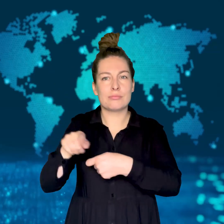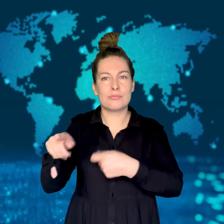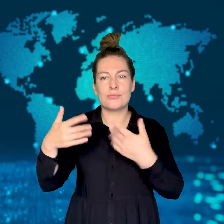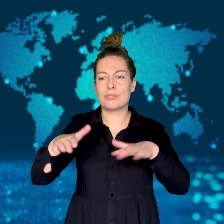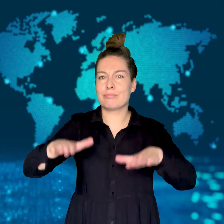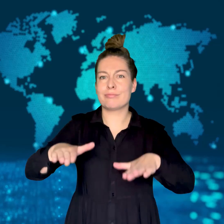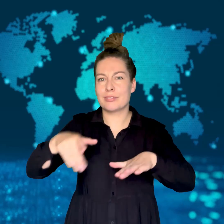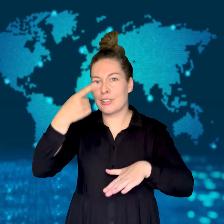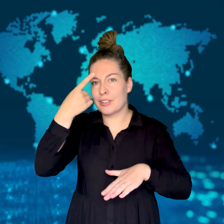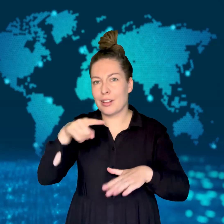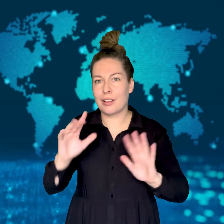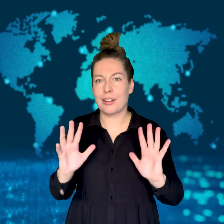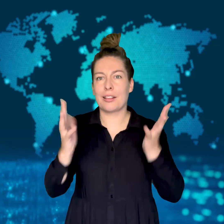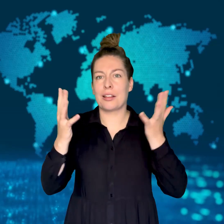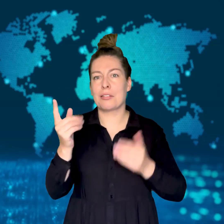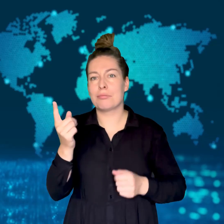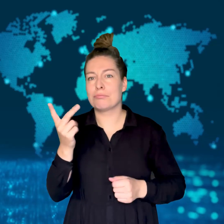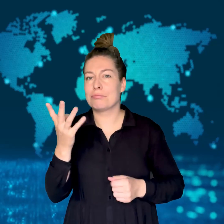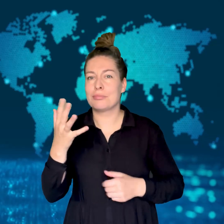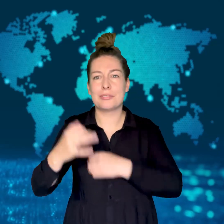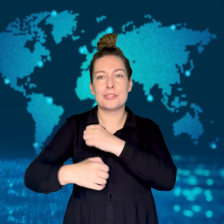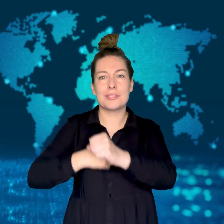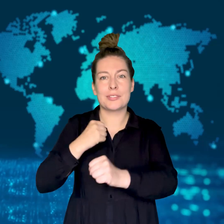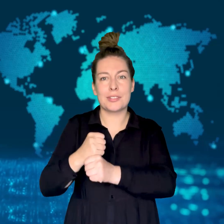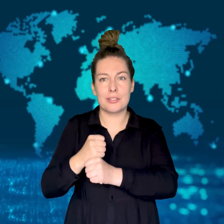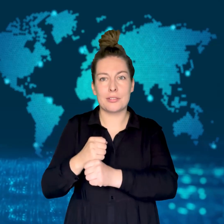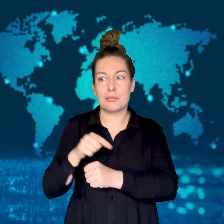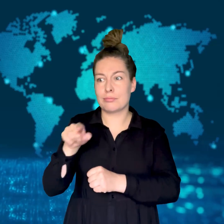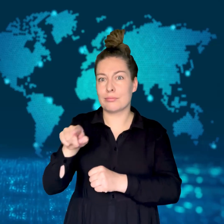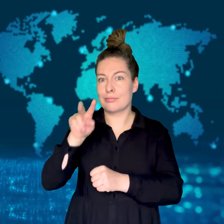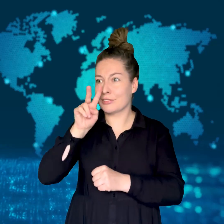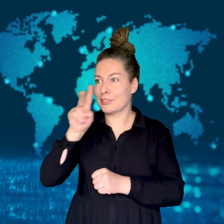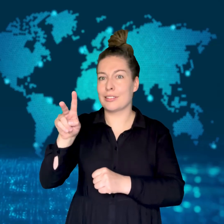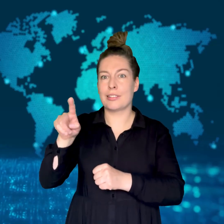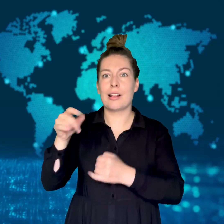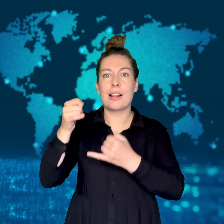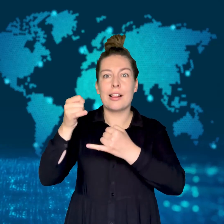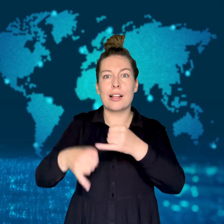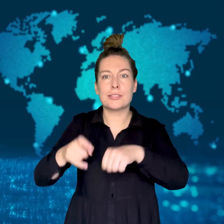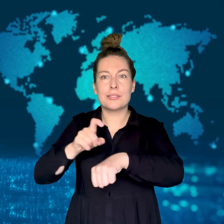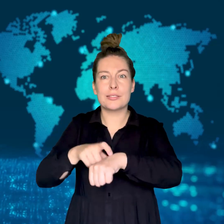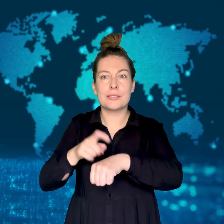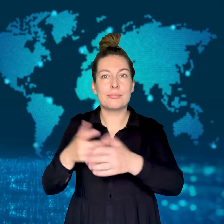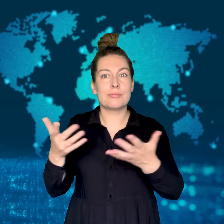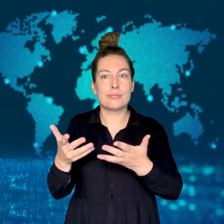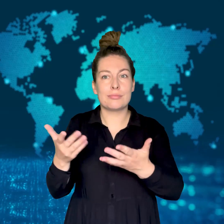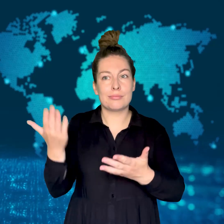a resident of Thailand for a few years.